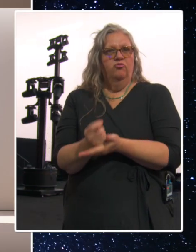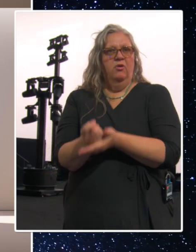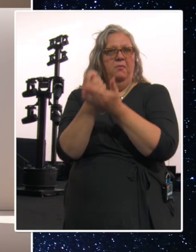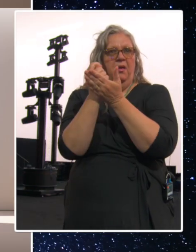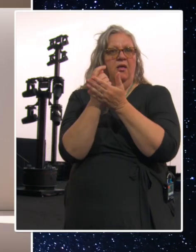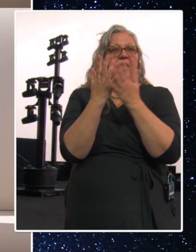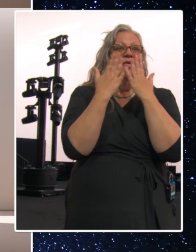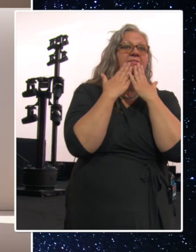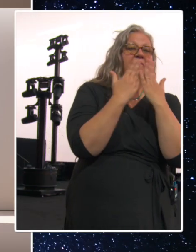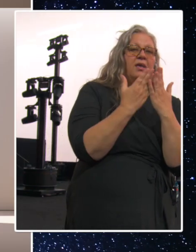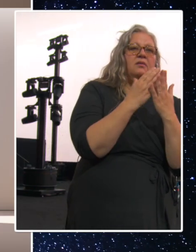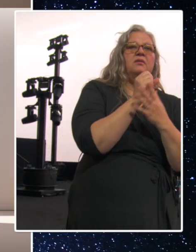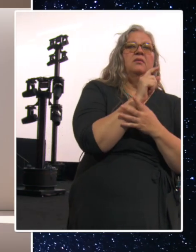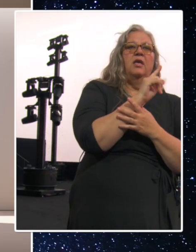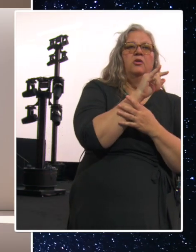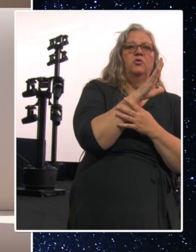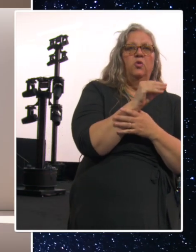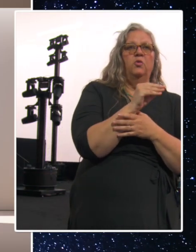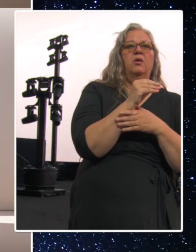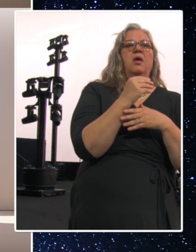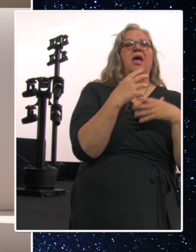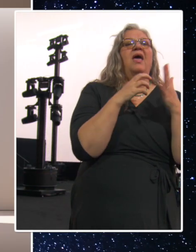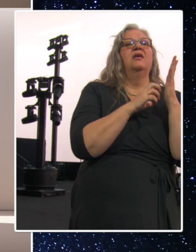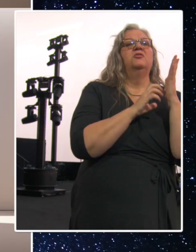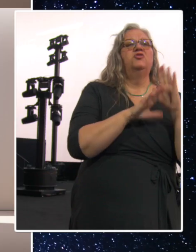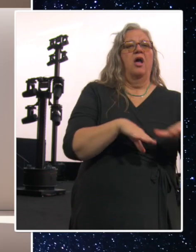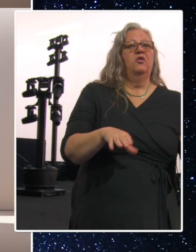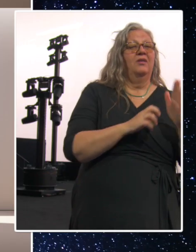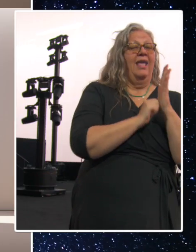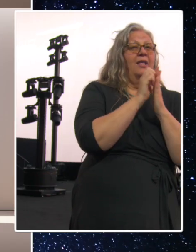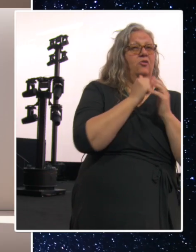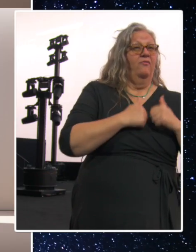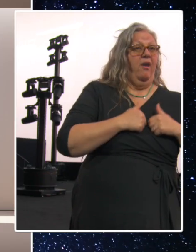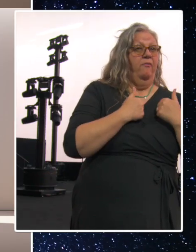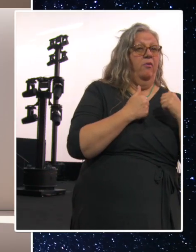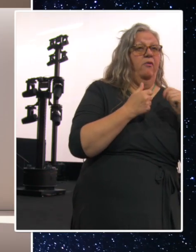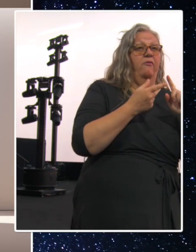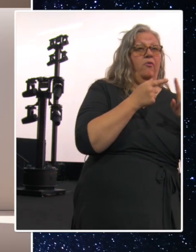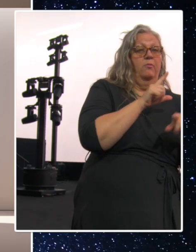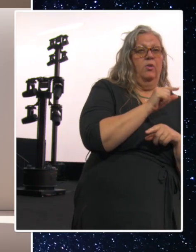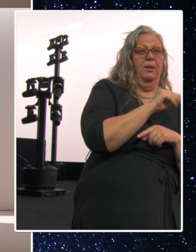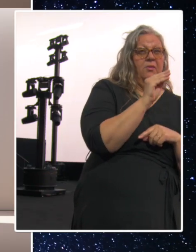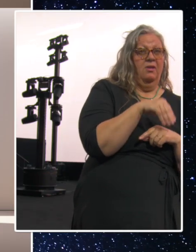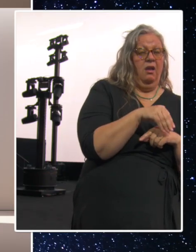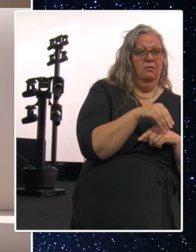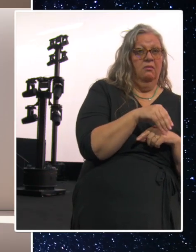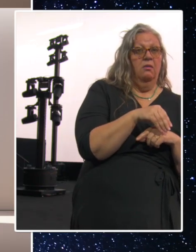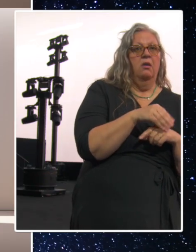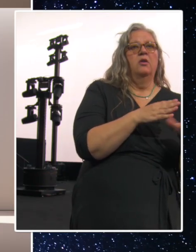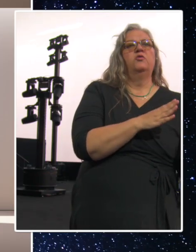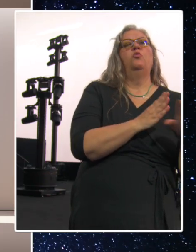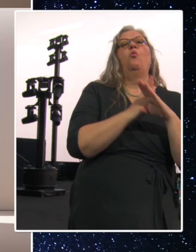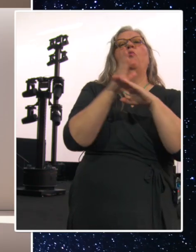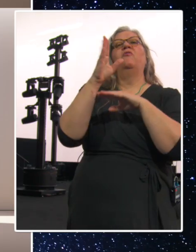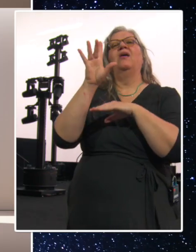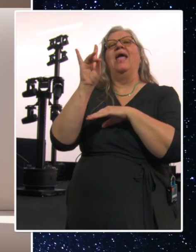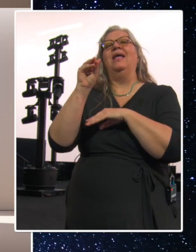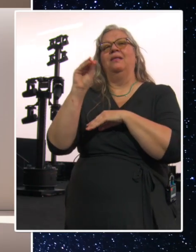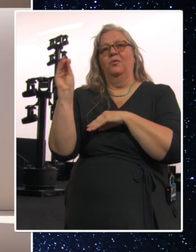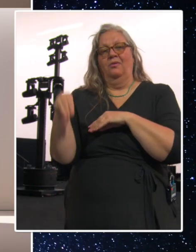Thanks to St. Jude, childhood cancer survival rates have risen from 20% to more than 80%.